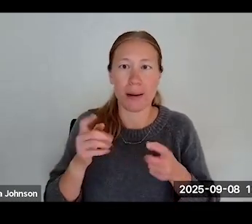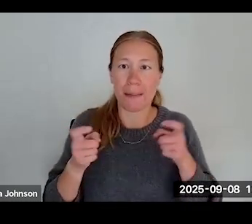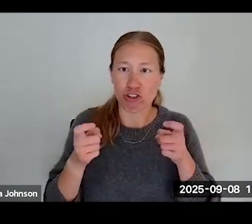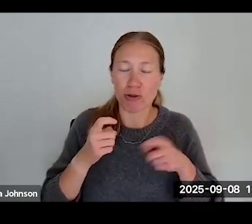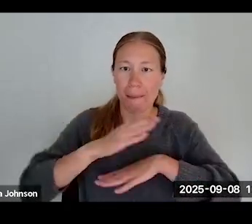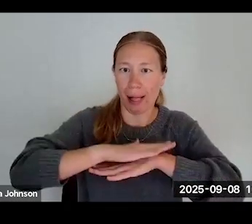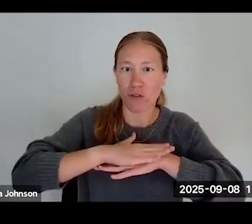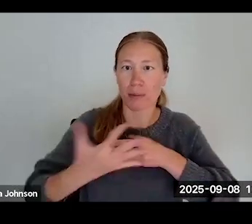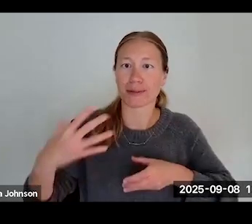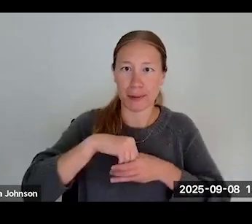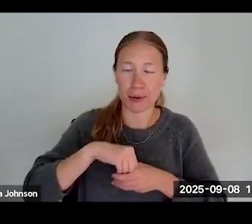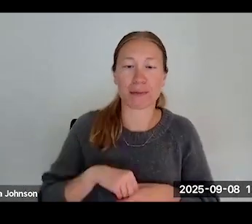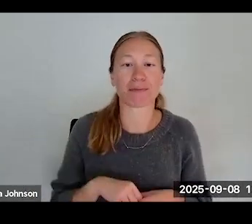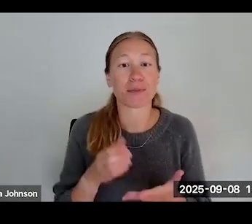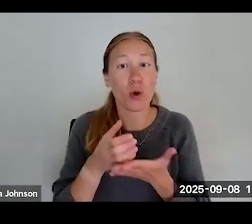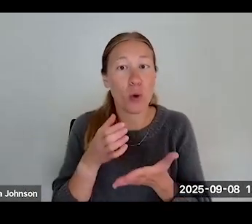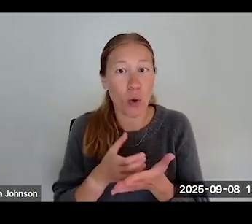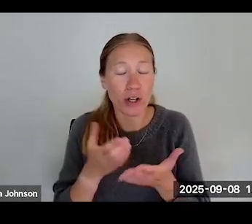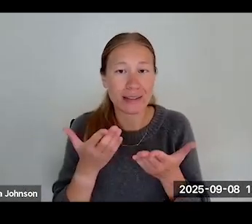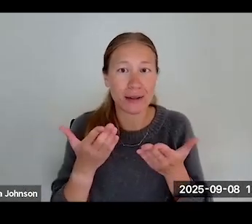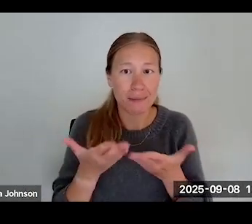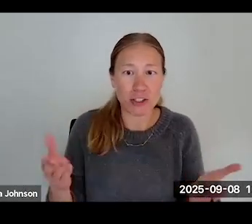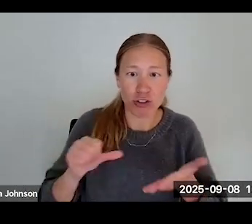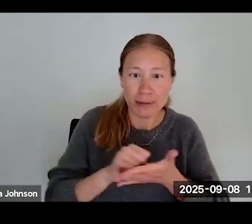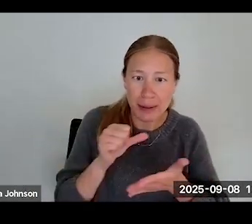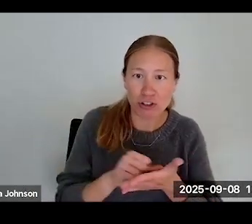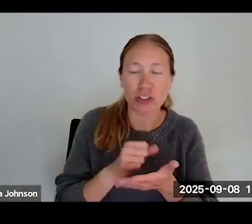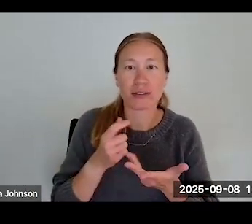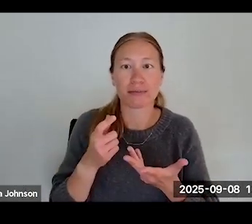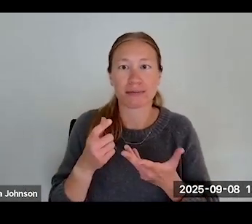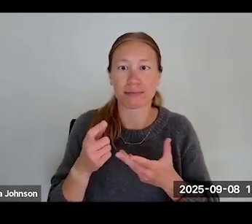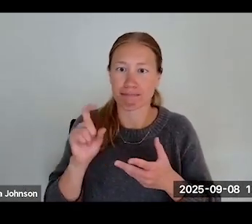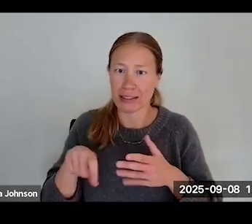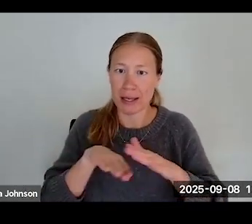In addition to course pages needing to be accessible, the materials uploaded to, linked within,